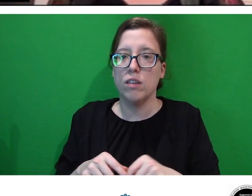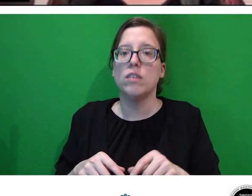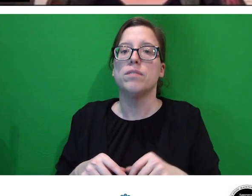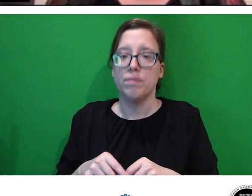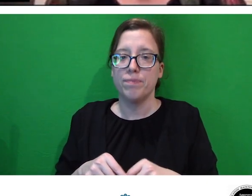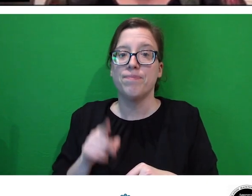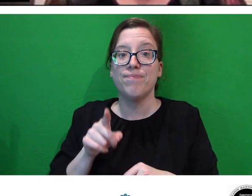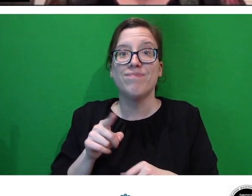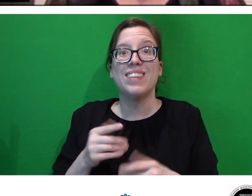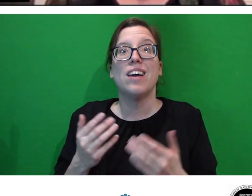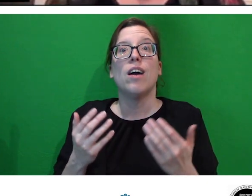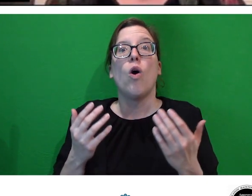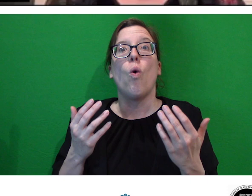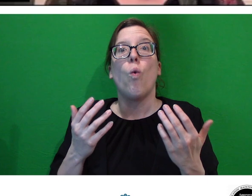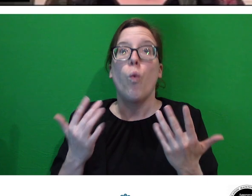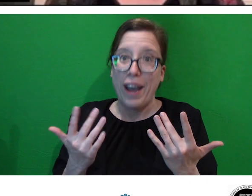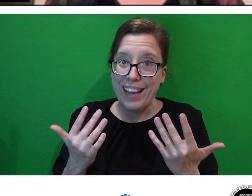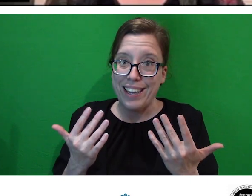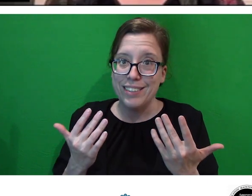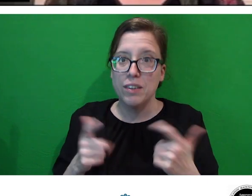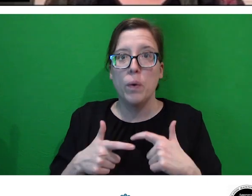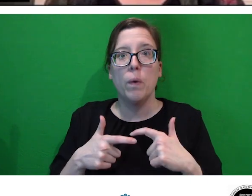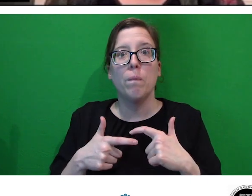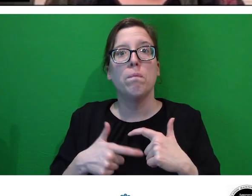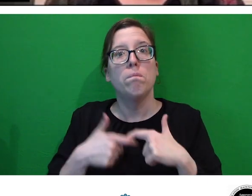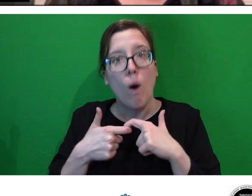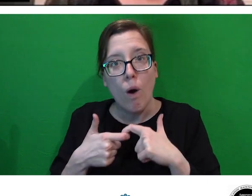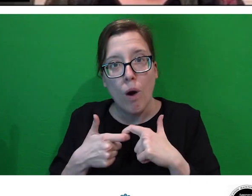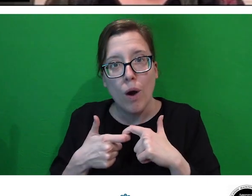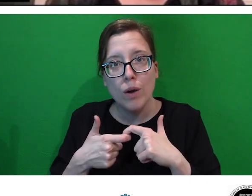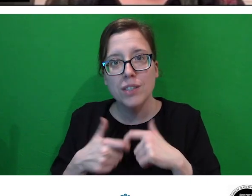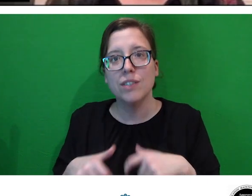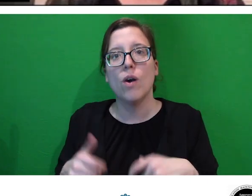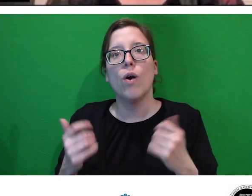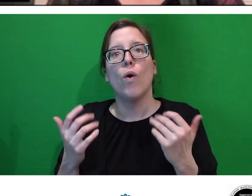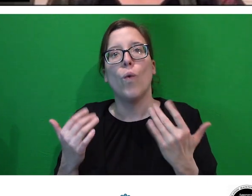have a part in what's happening. It helps build understanding.